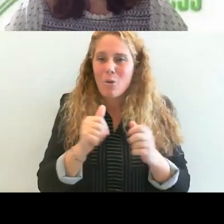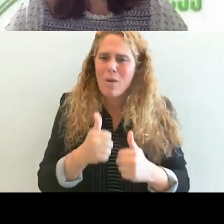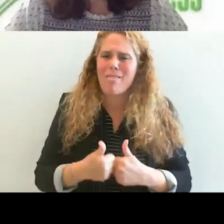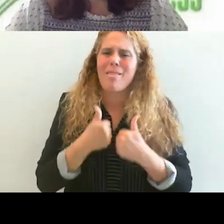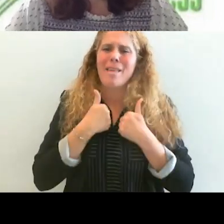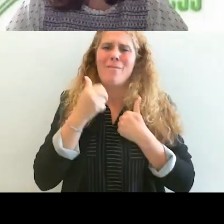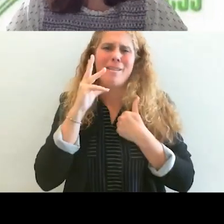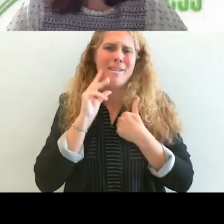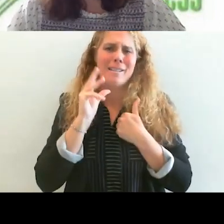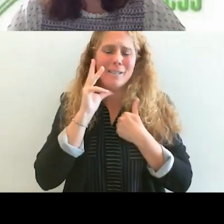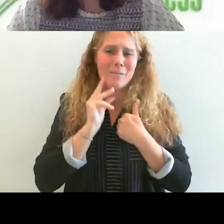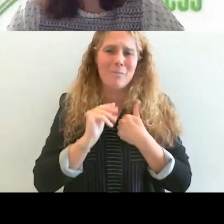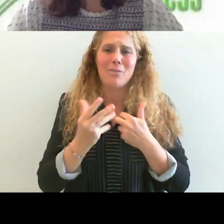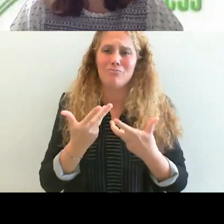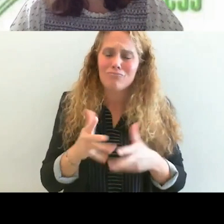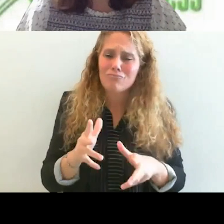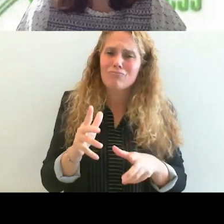AND AS WELL AS OUR LOCAL NAMI AFFILIATES.